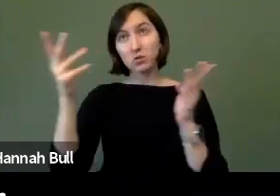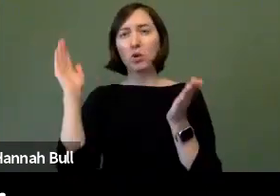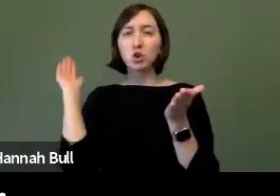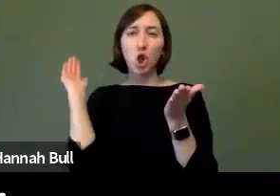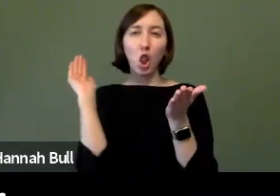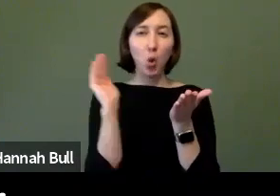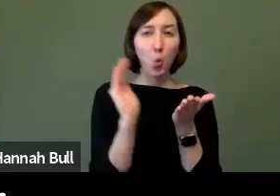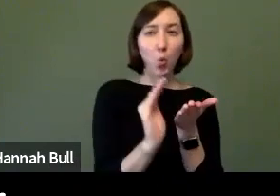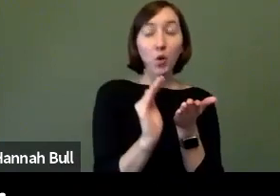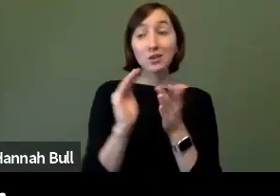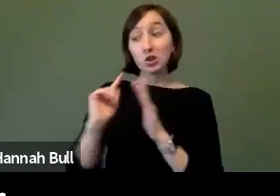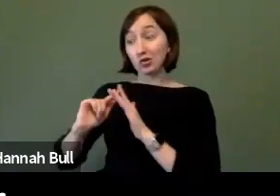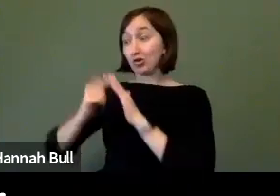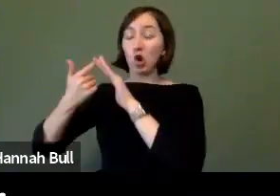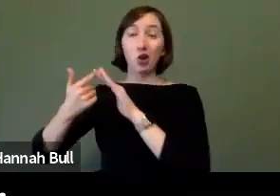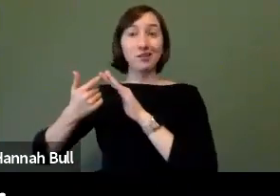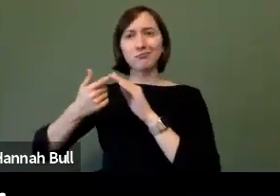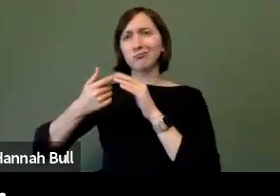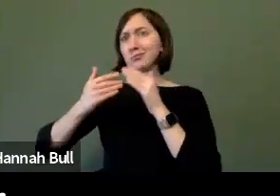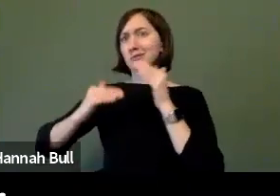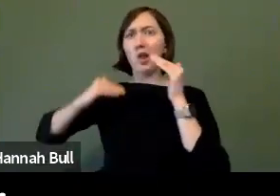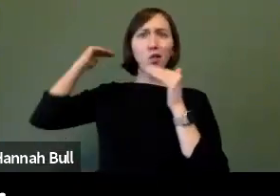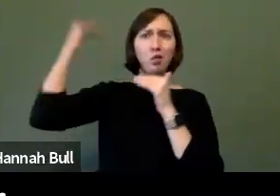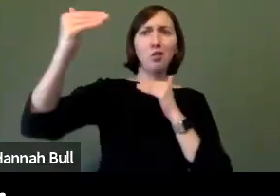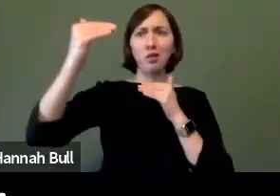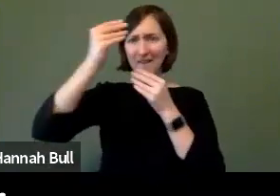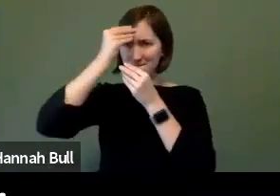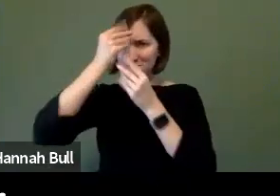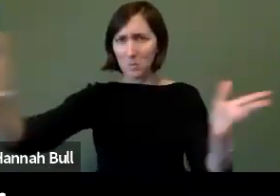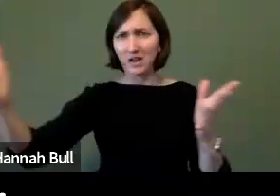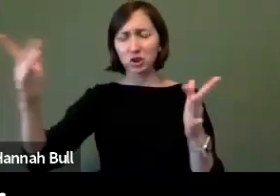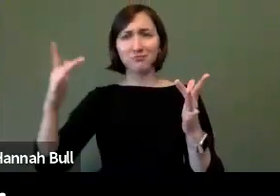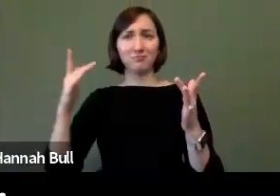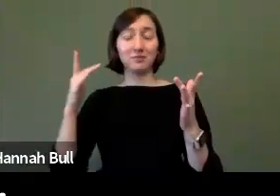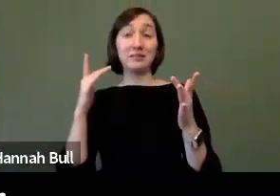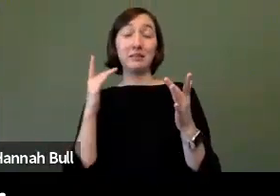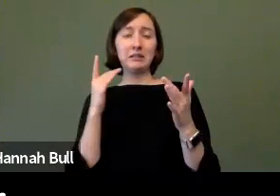when it all started there was a barrage of information. So we wanted to help people through that.